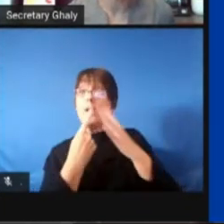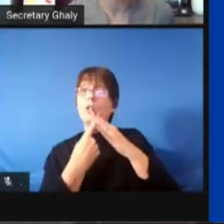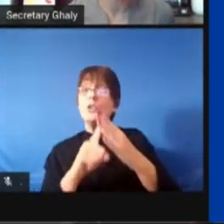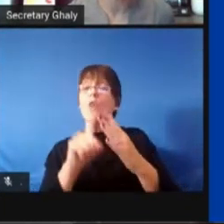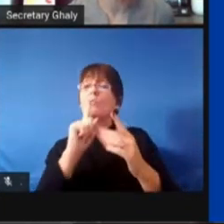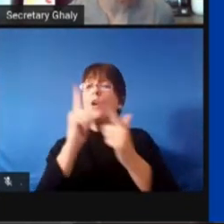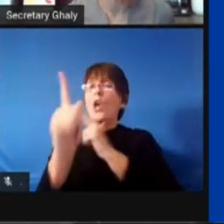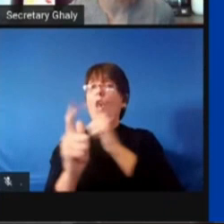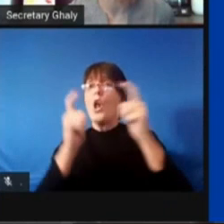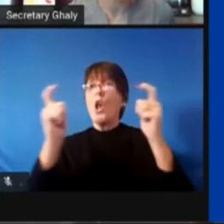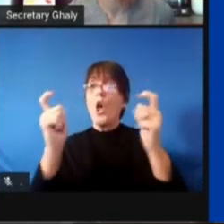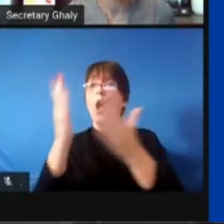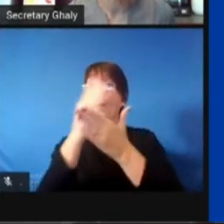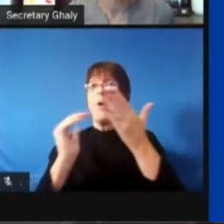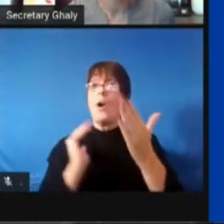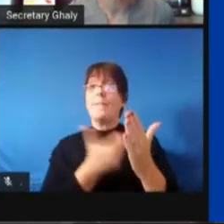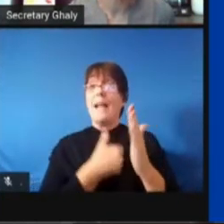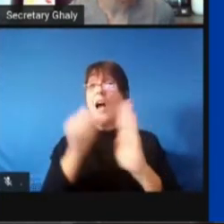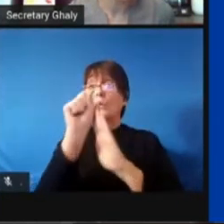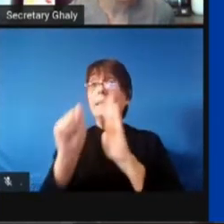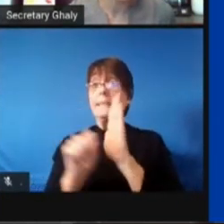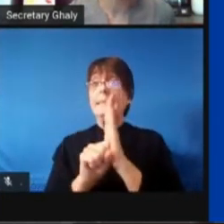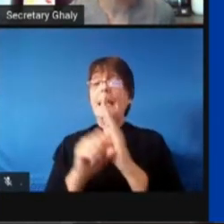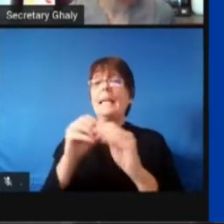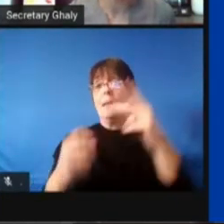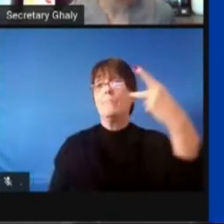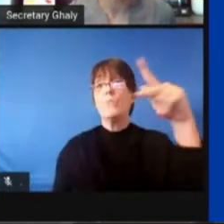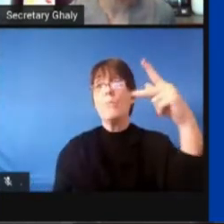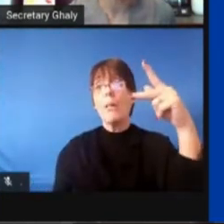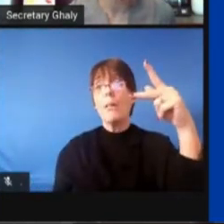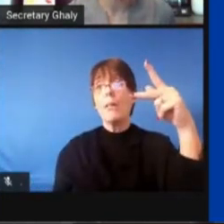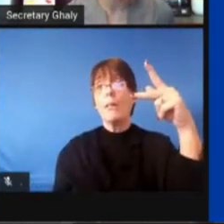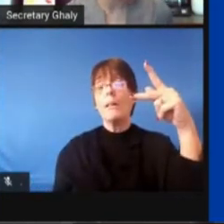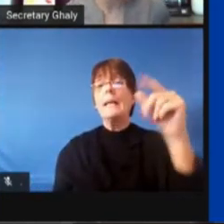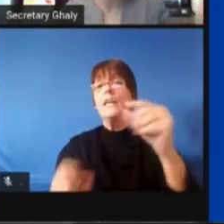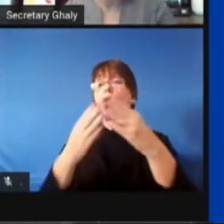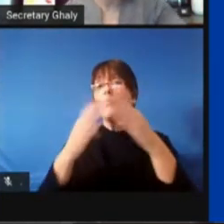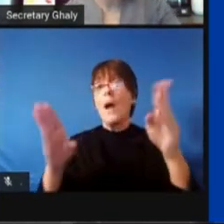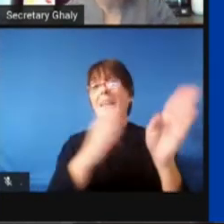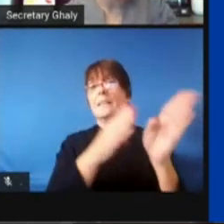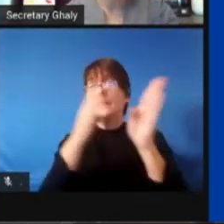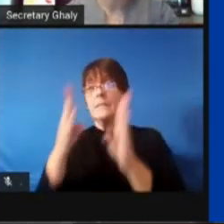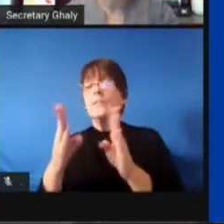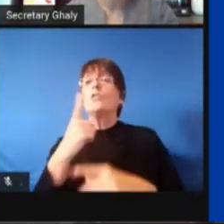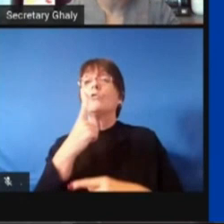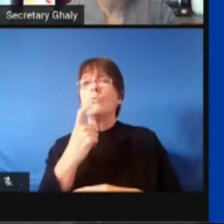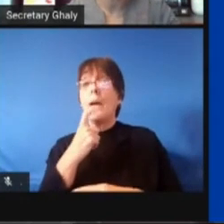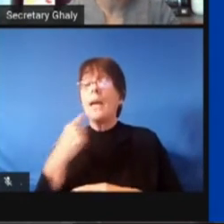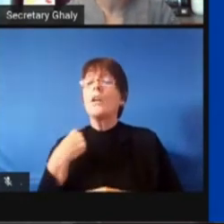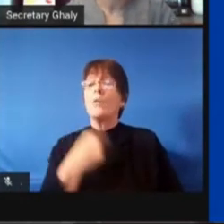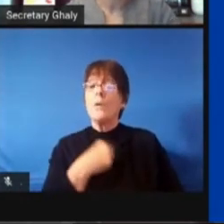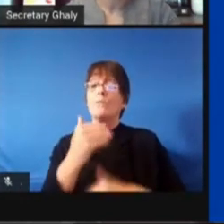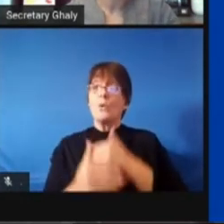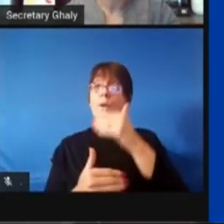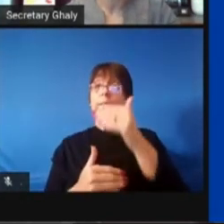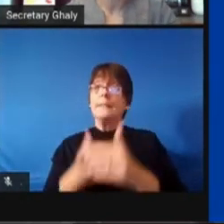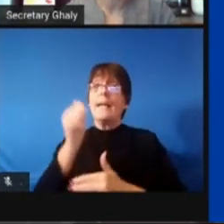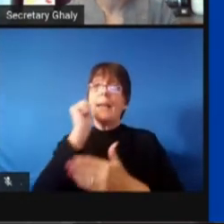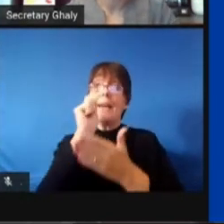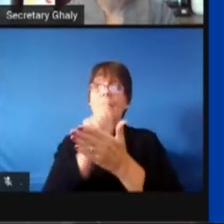WE STARTED OUT AND LAUNCHED THE BLUEPRINT AT THE END OF AUGUST. WE STARTED OUT WITH A LARGE